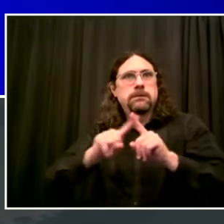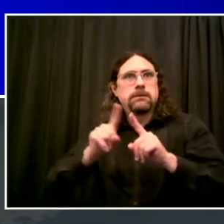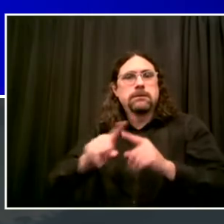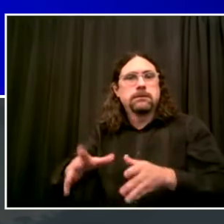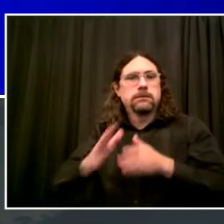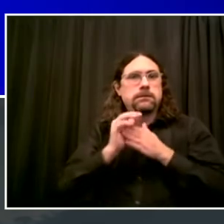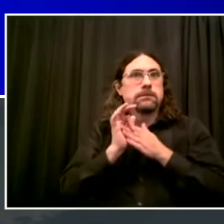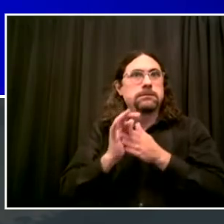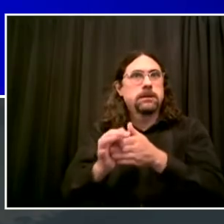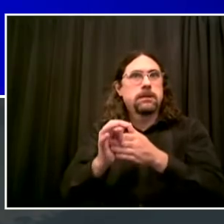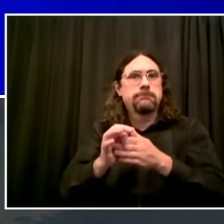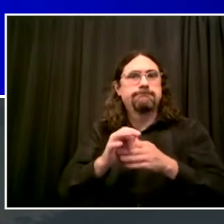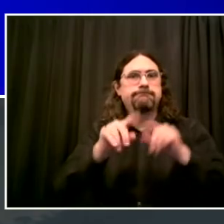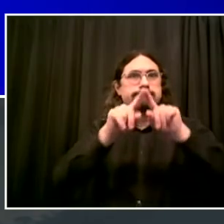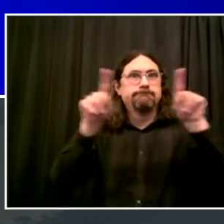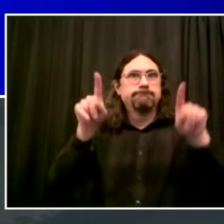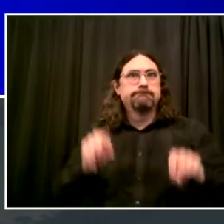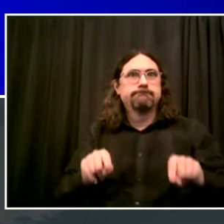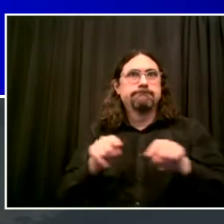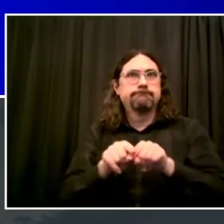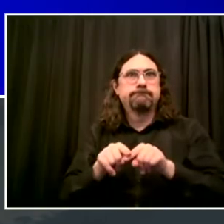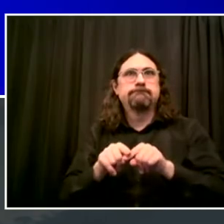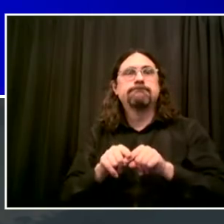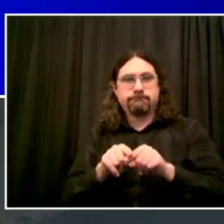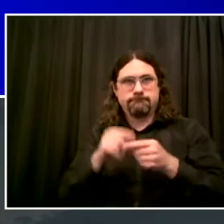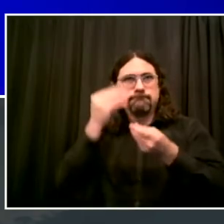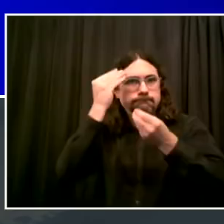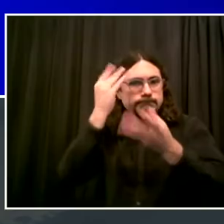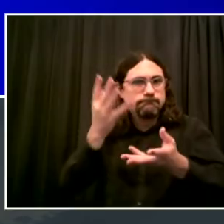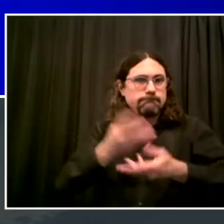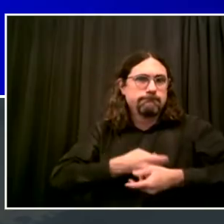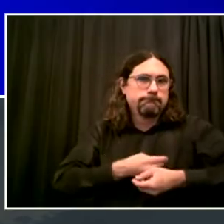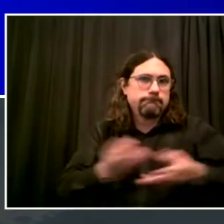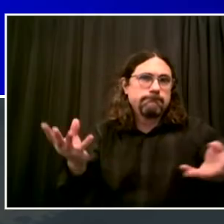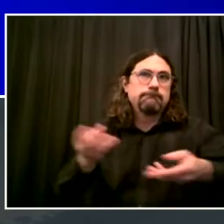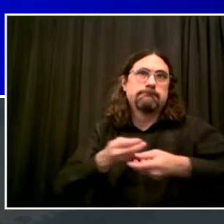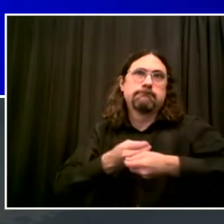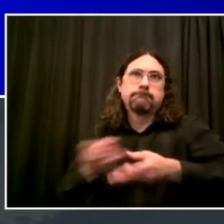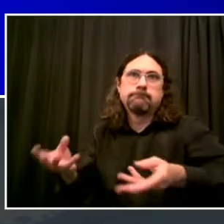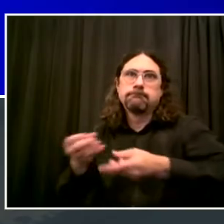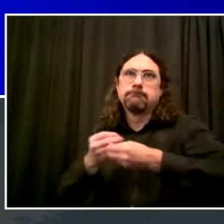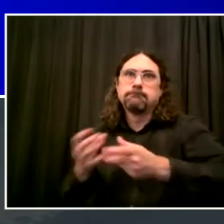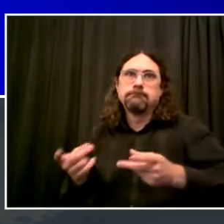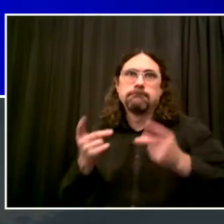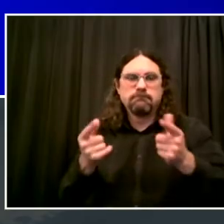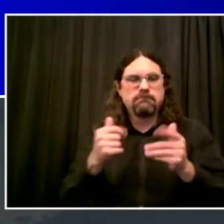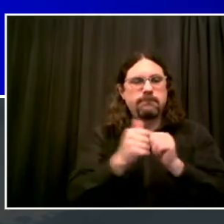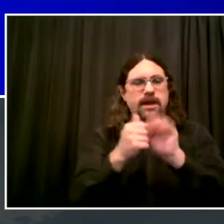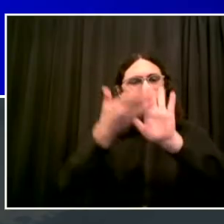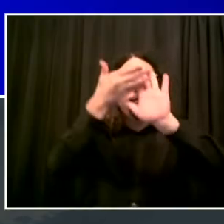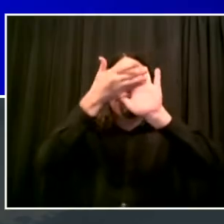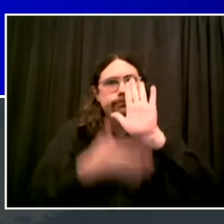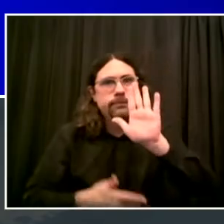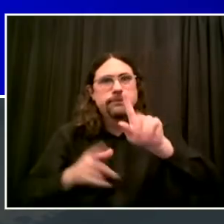GOING TO DO? FIRST WE ARE GOING TO PUBLISH INDUSTRY GUIDES. THEN WE WILL ADD